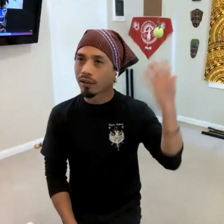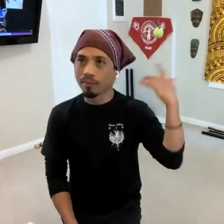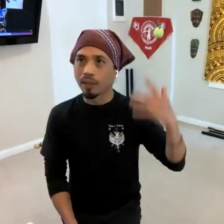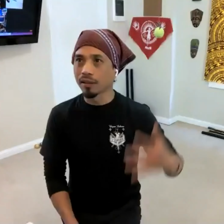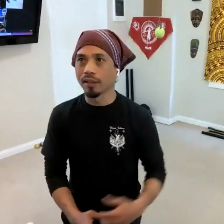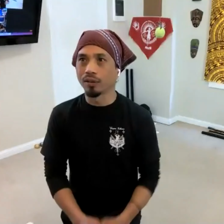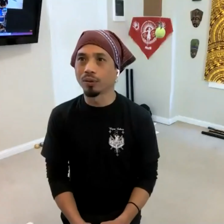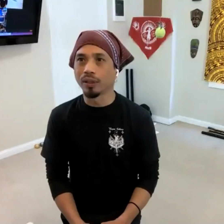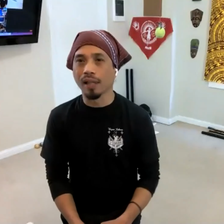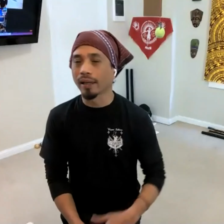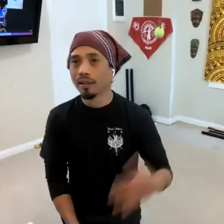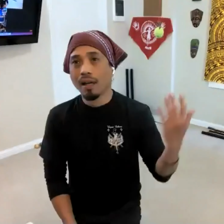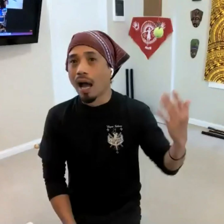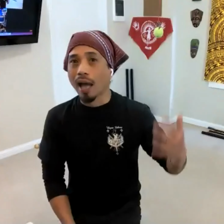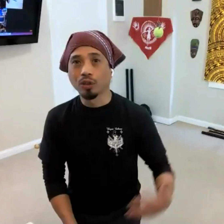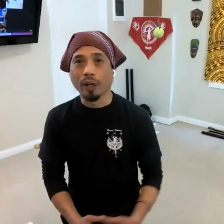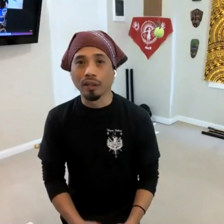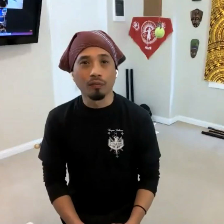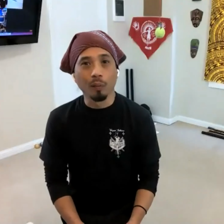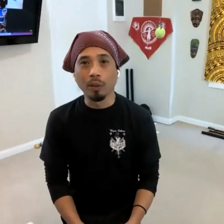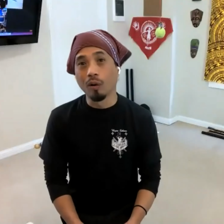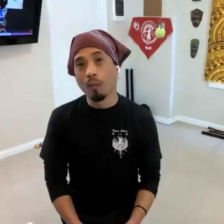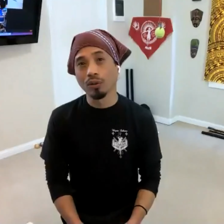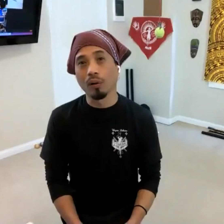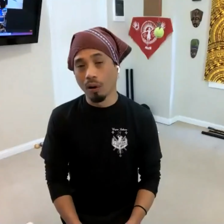FOR ONE ANOTHER. ANOTHER THING THAT I DO IS I TRAIN THE FILIPINO MARTIAL ARTS.